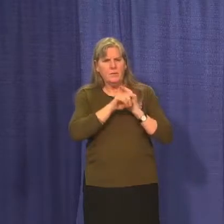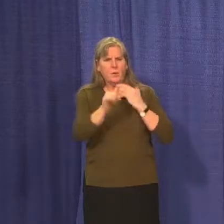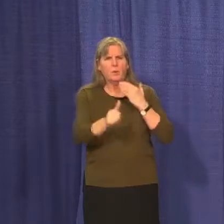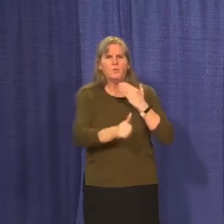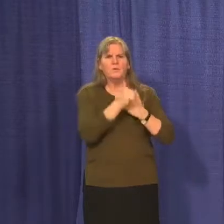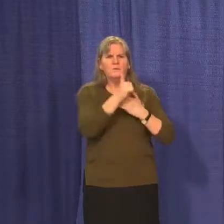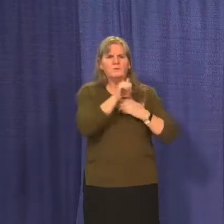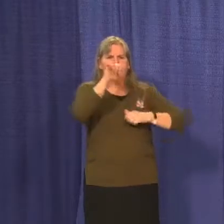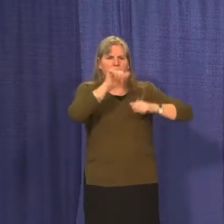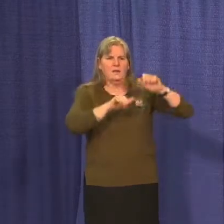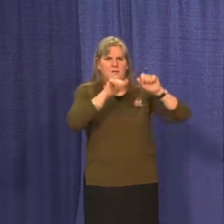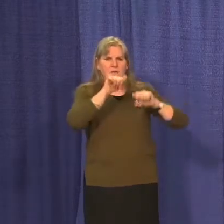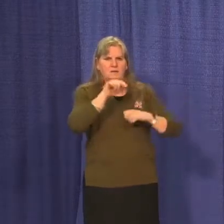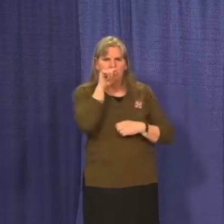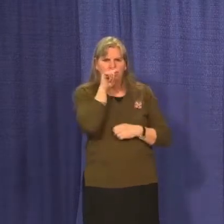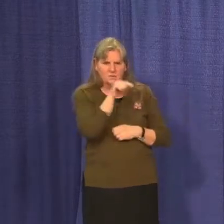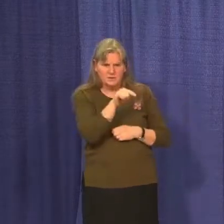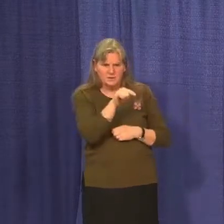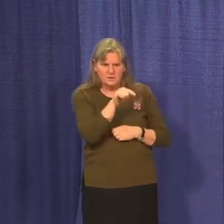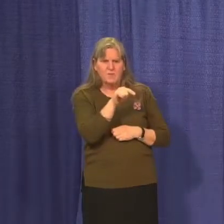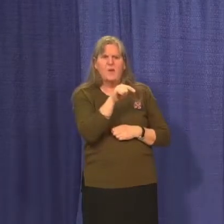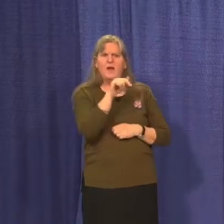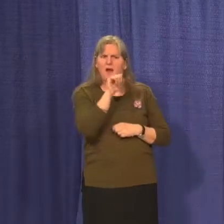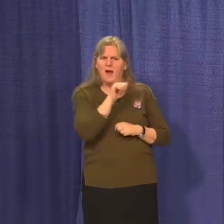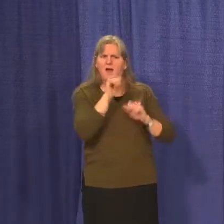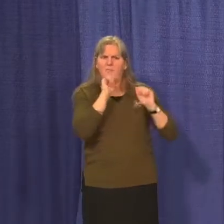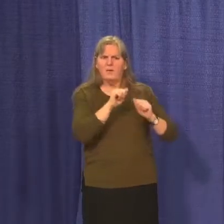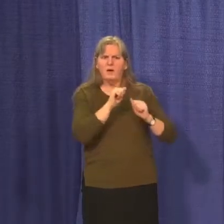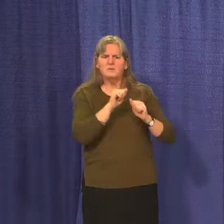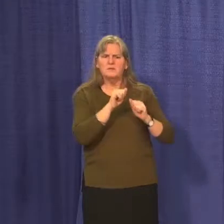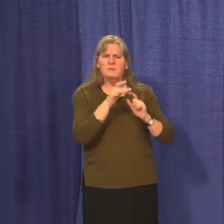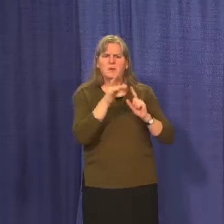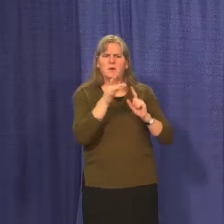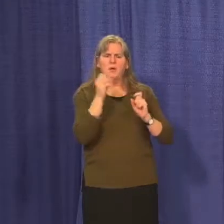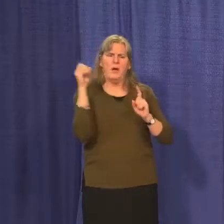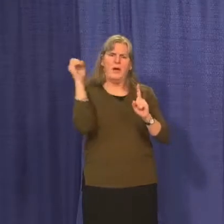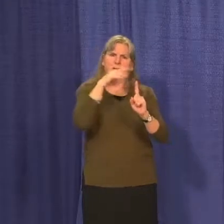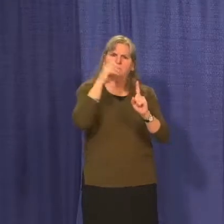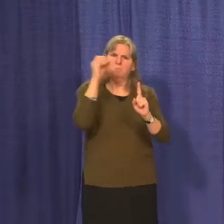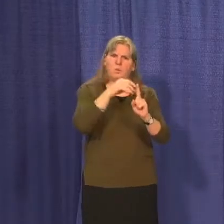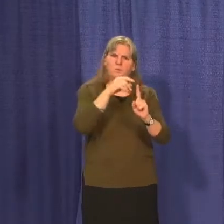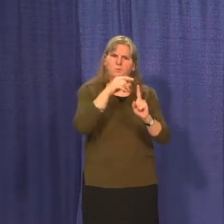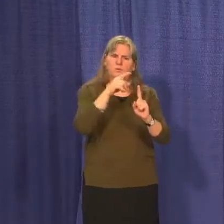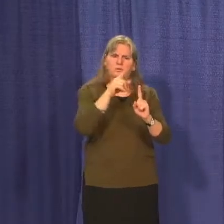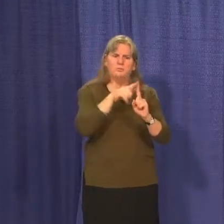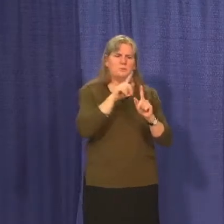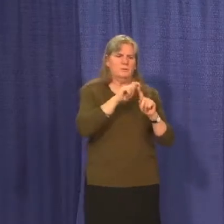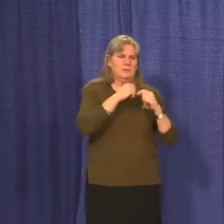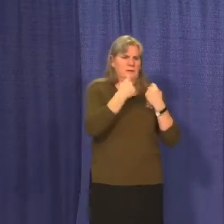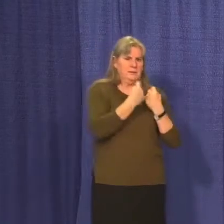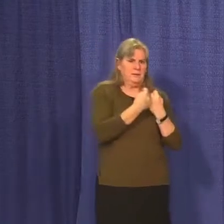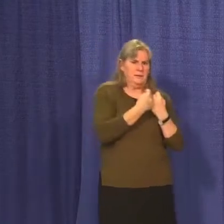whether there had been any credible exposure to either team